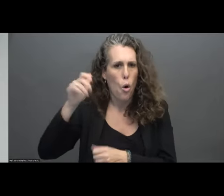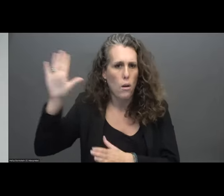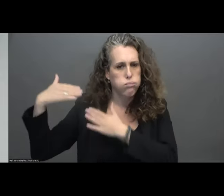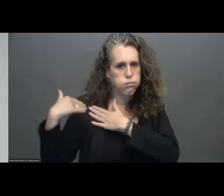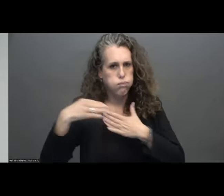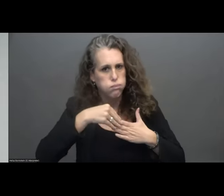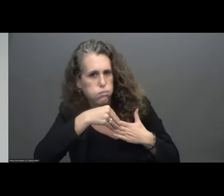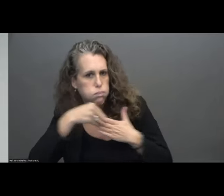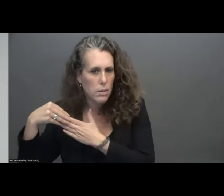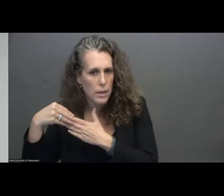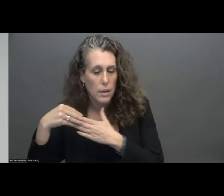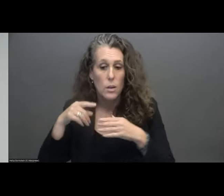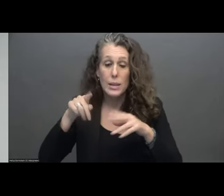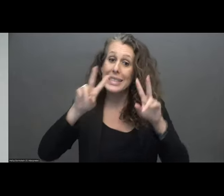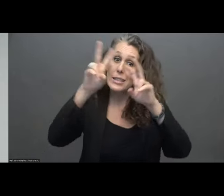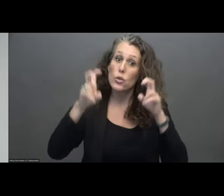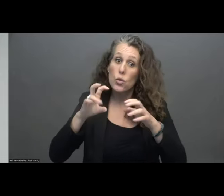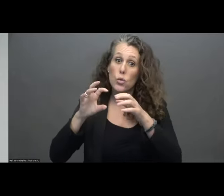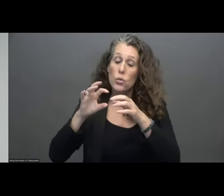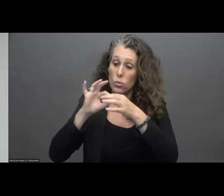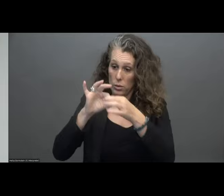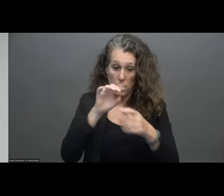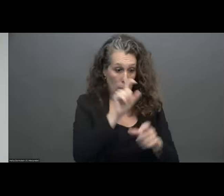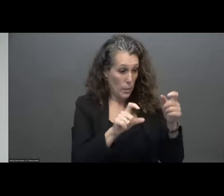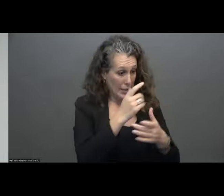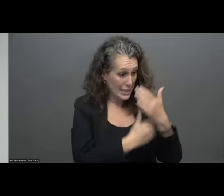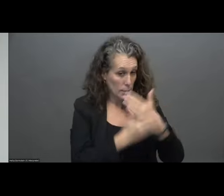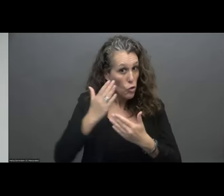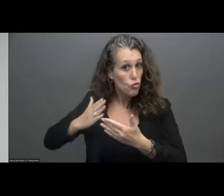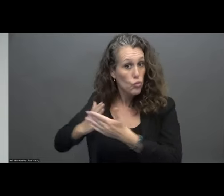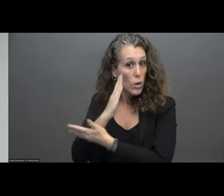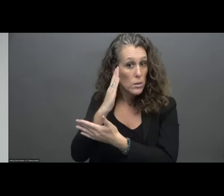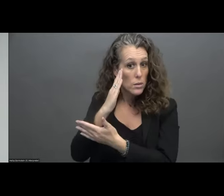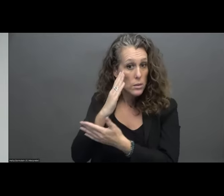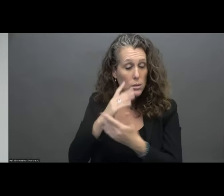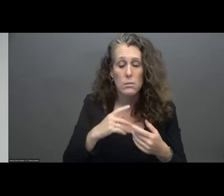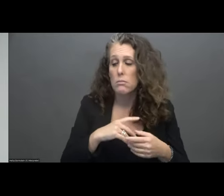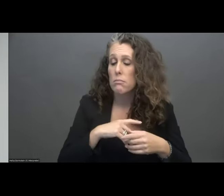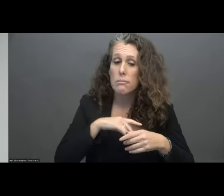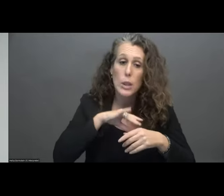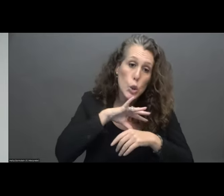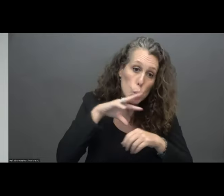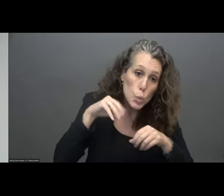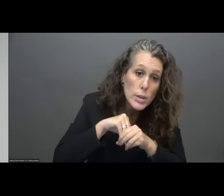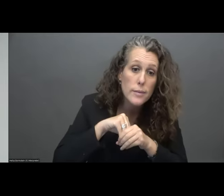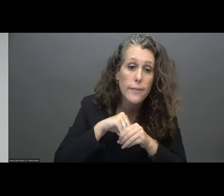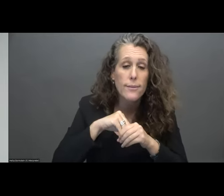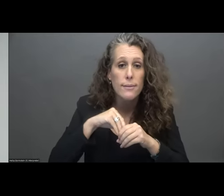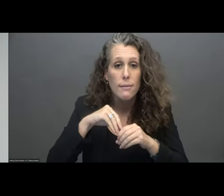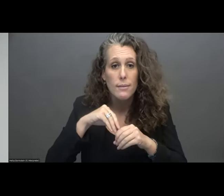issues of rights of persons with disabilities, and inclusive city within employment space.